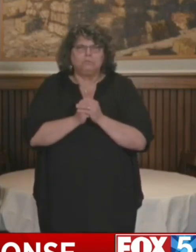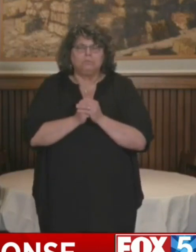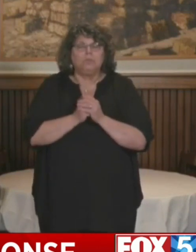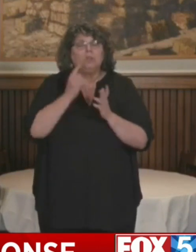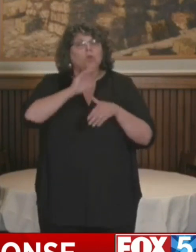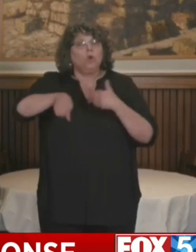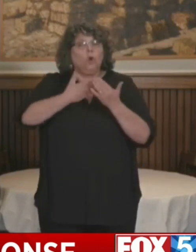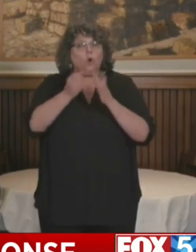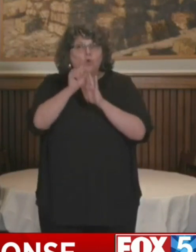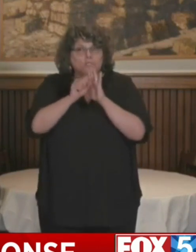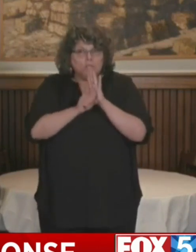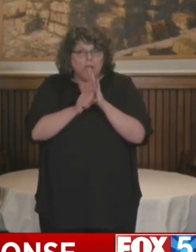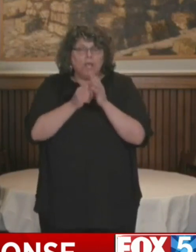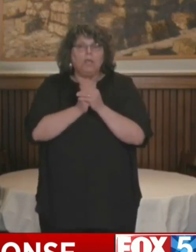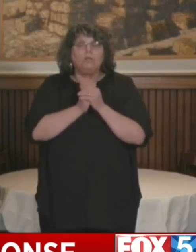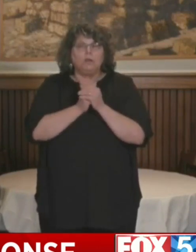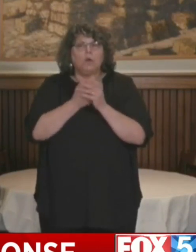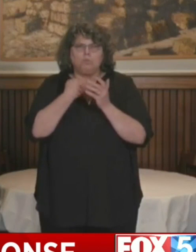THAT WE HAVE THE STRATEGIES